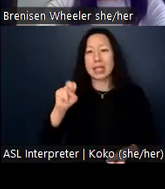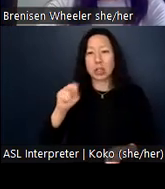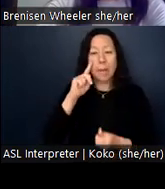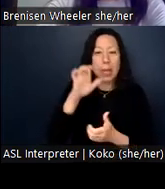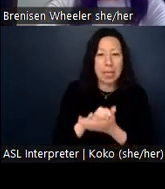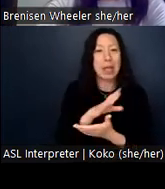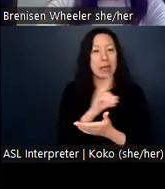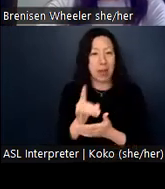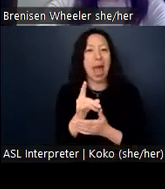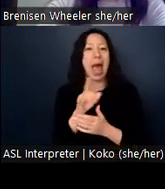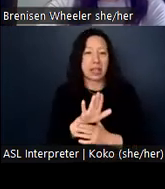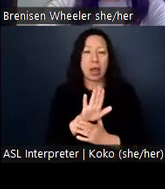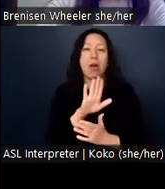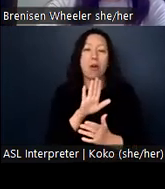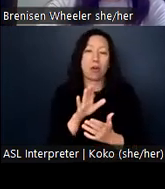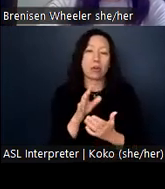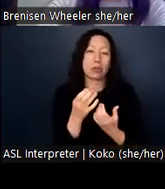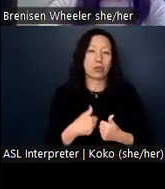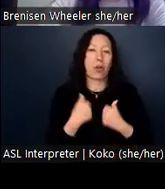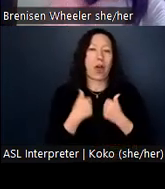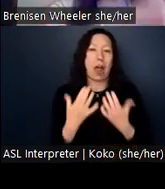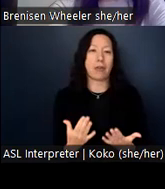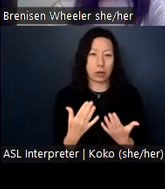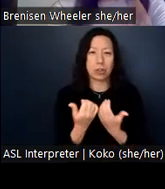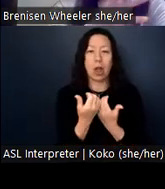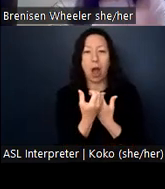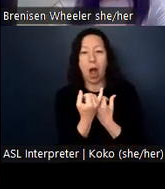respect and compassion. 13:27:12 So on the left are questions and